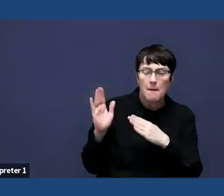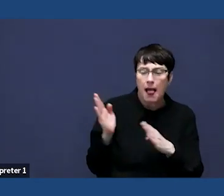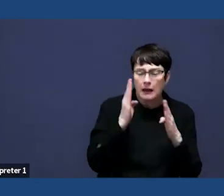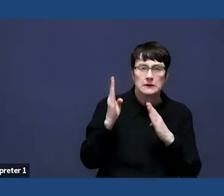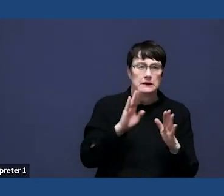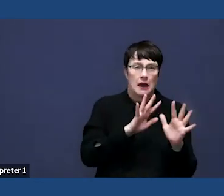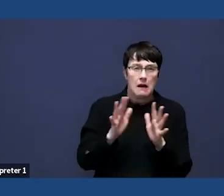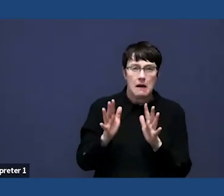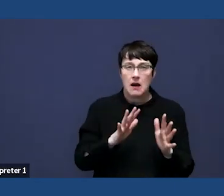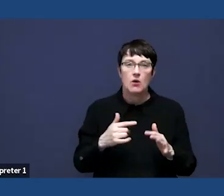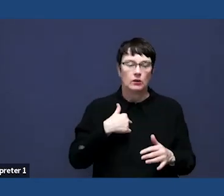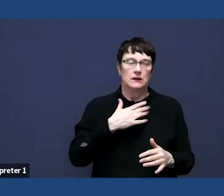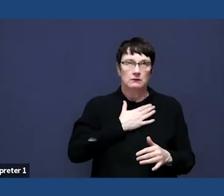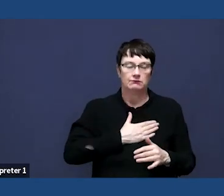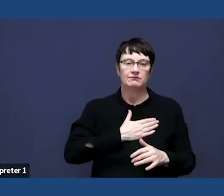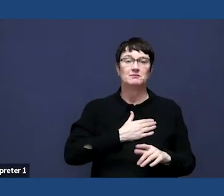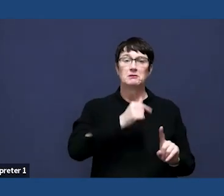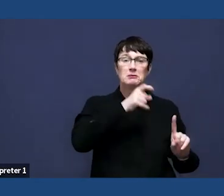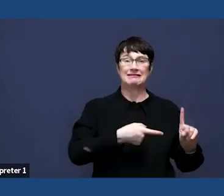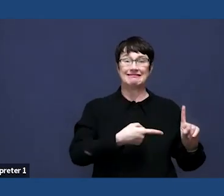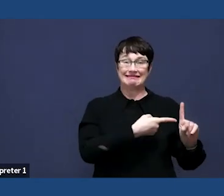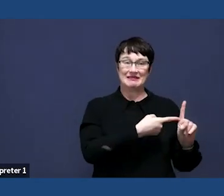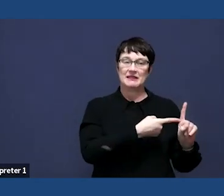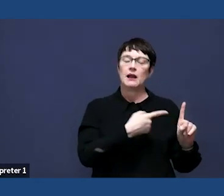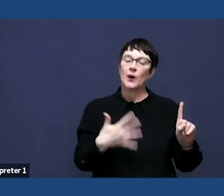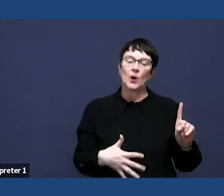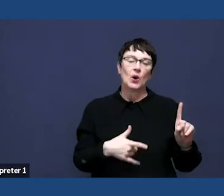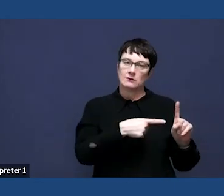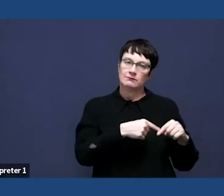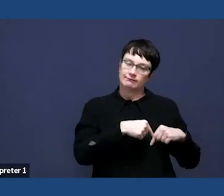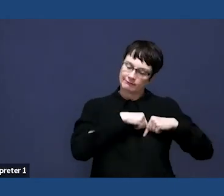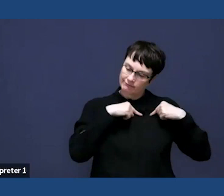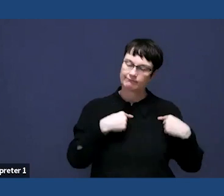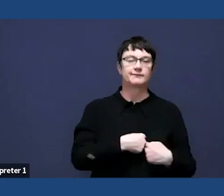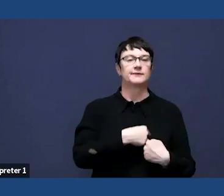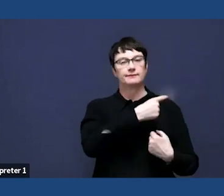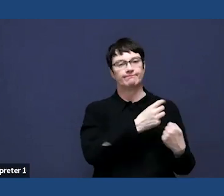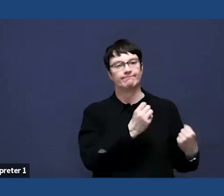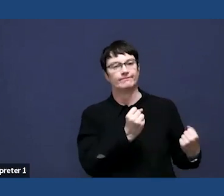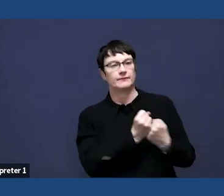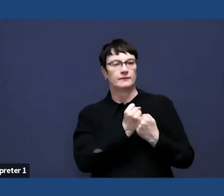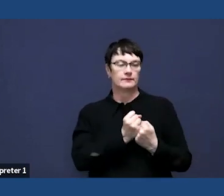making this event possible from logistics planning and giving us guys on that.